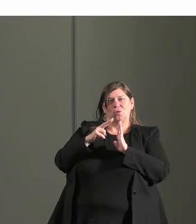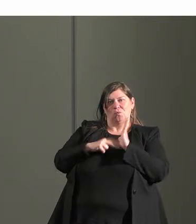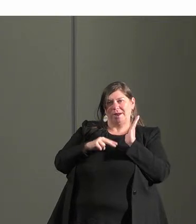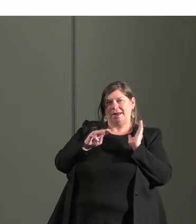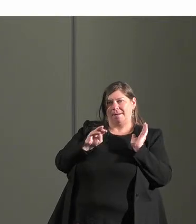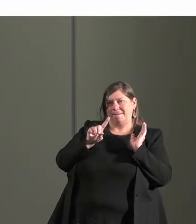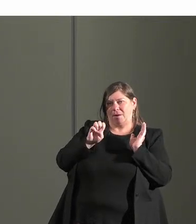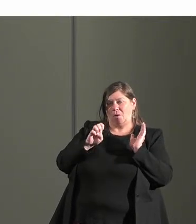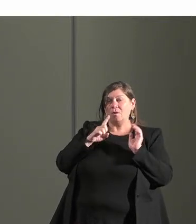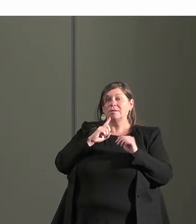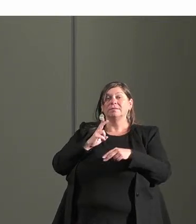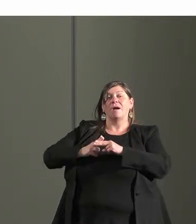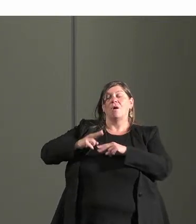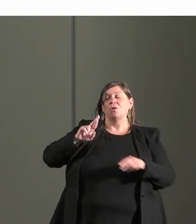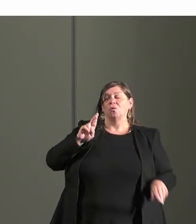allowed is coming out that is a built-in feature in reading